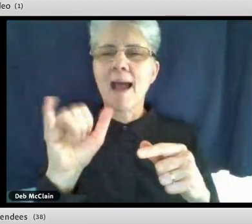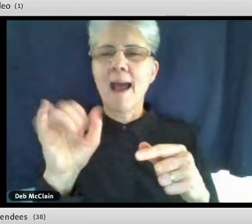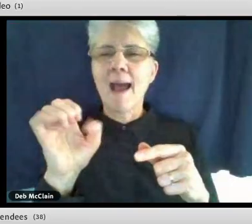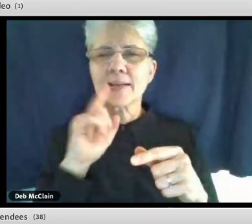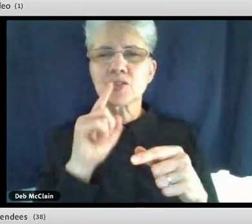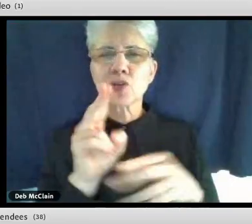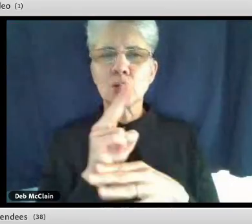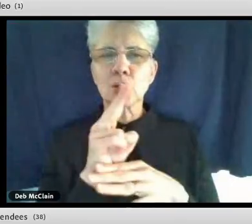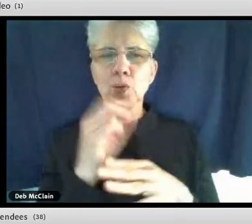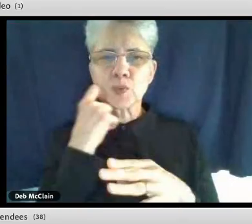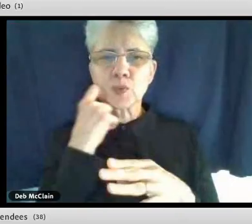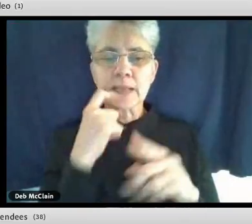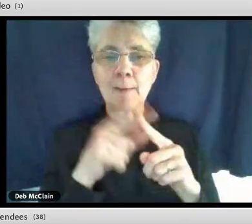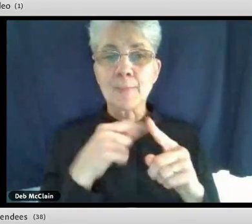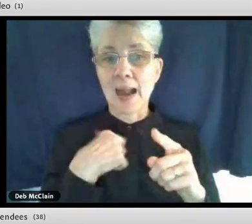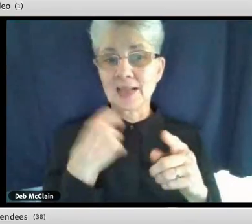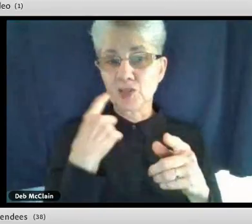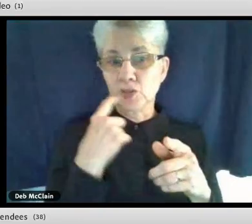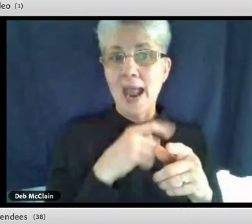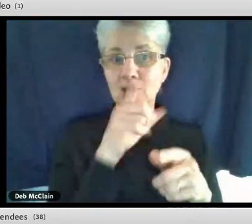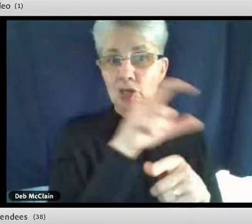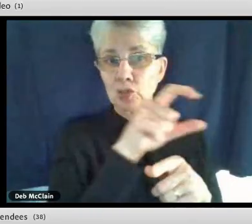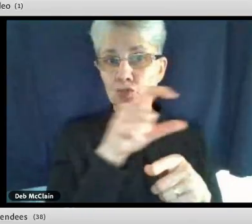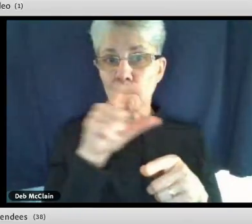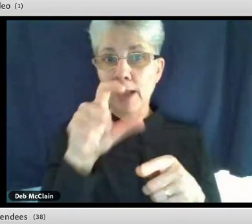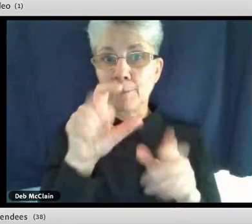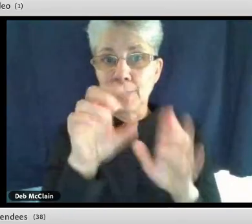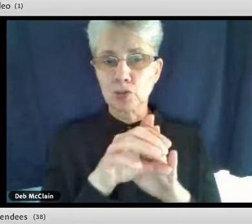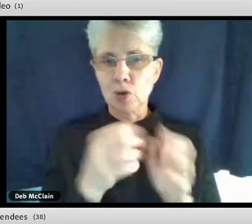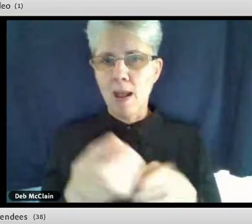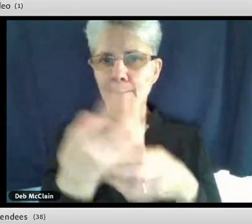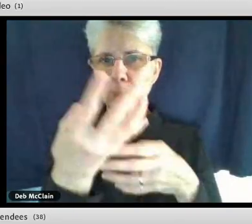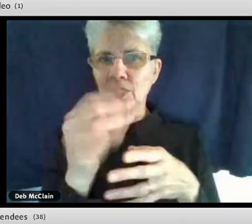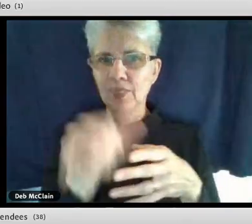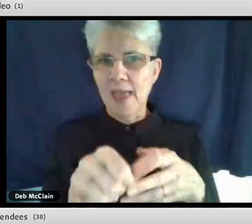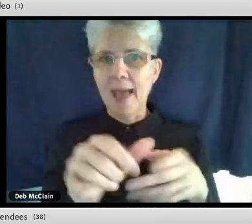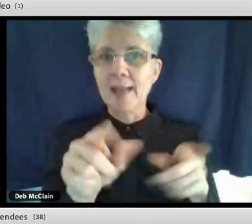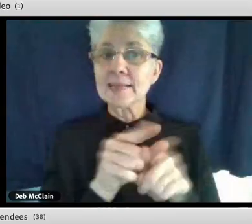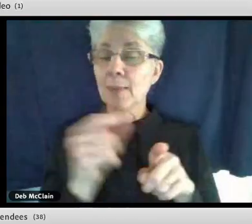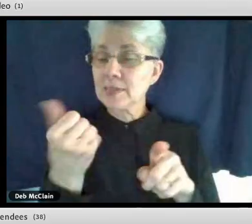and then TinEye, I just started using not too long ago, but you can actually drag your image in.